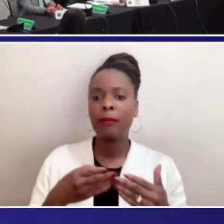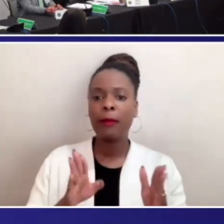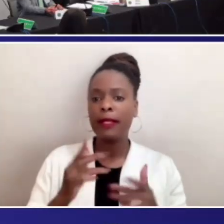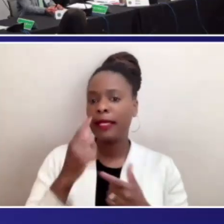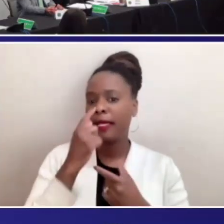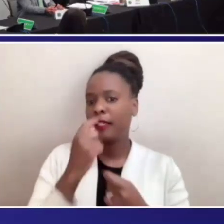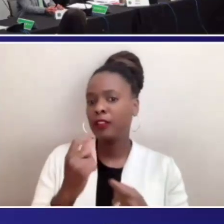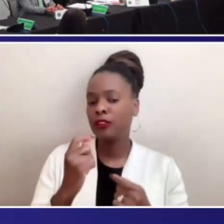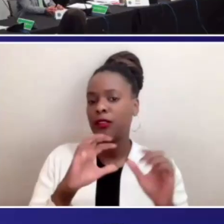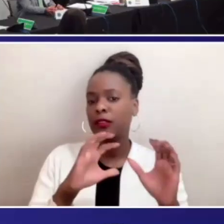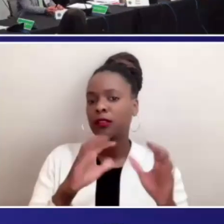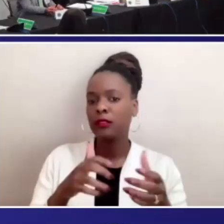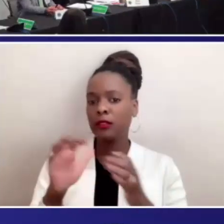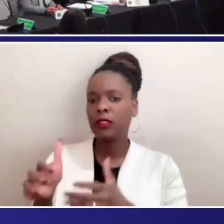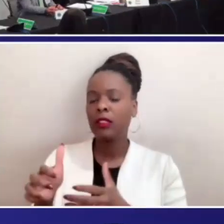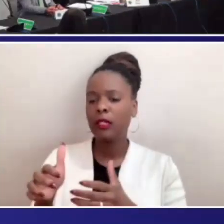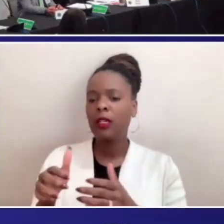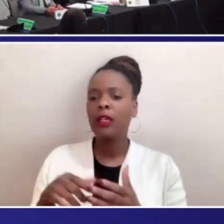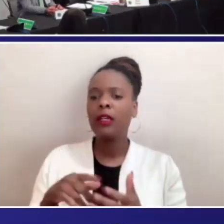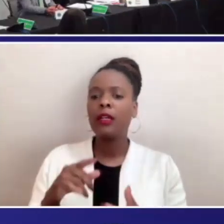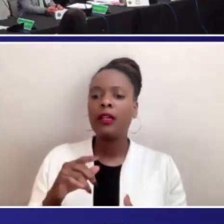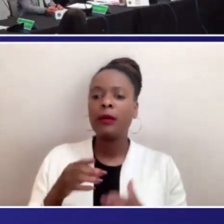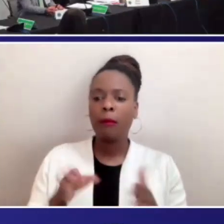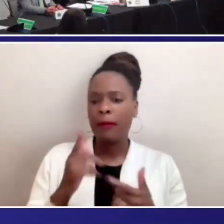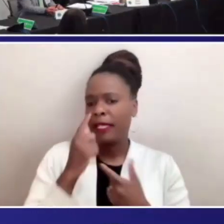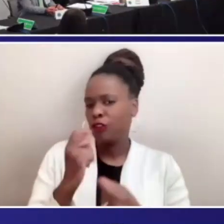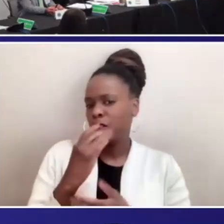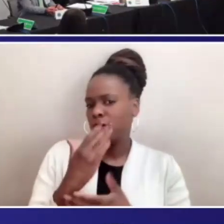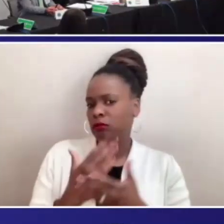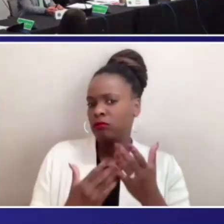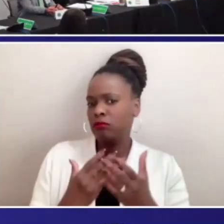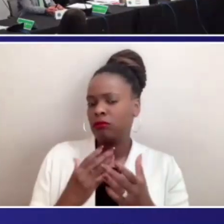interest plays into this here, because of that cut-off date,